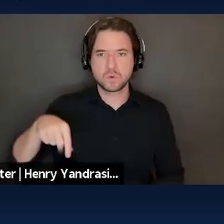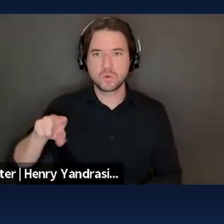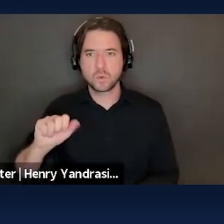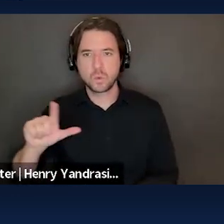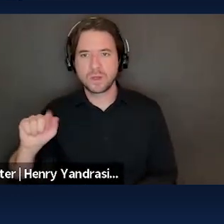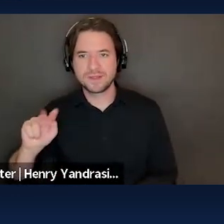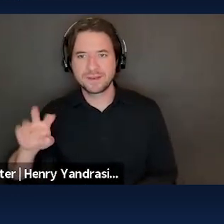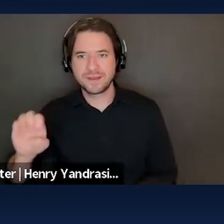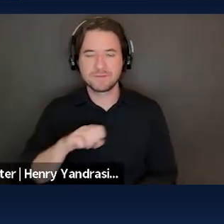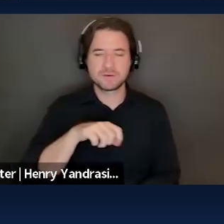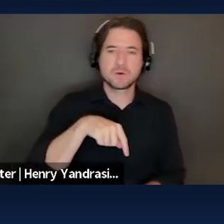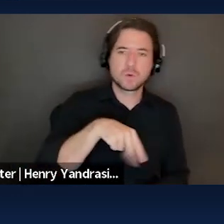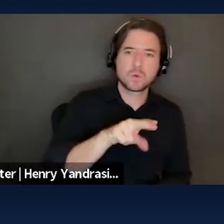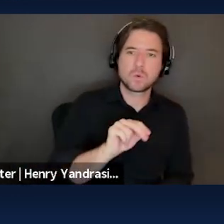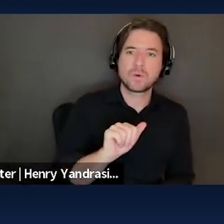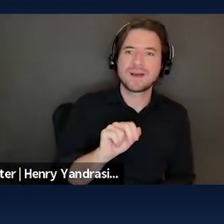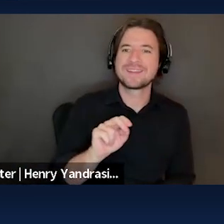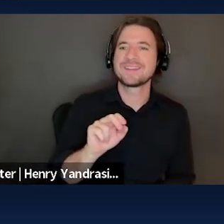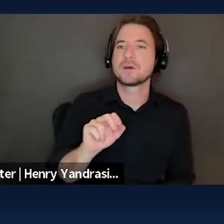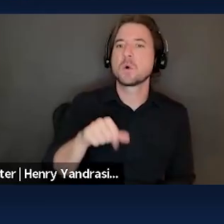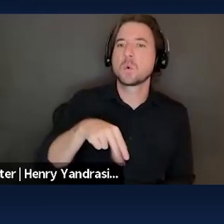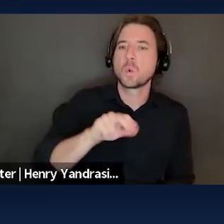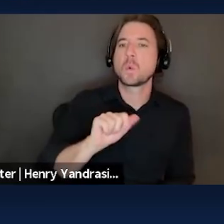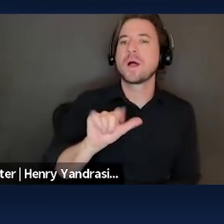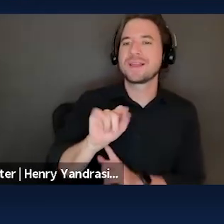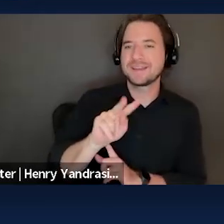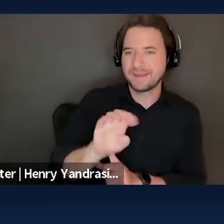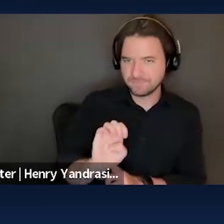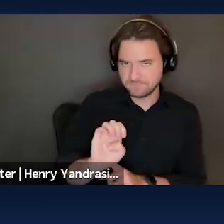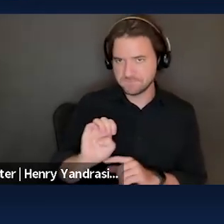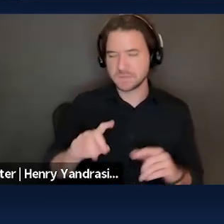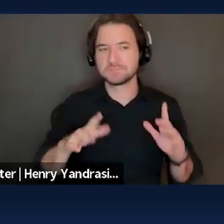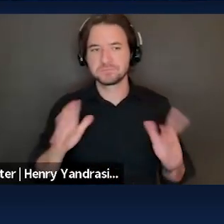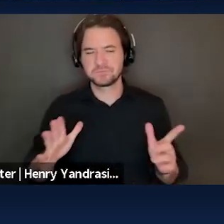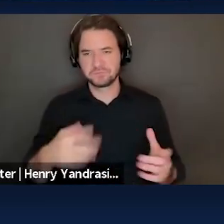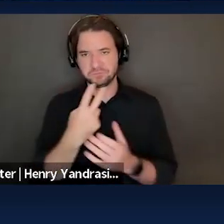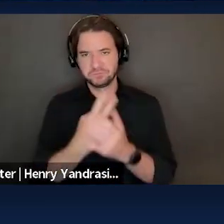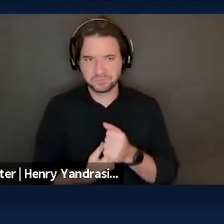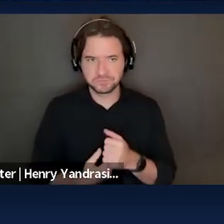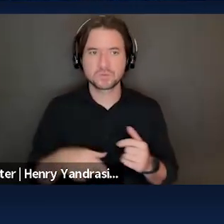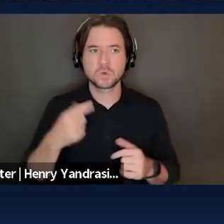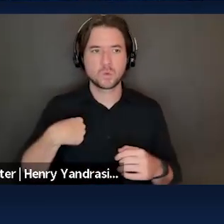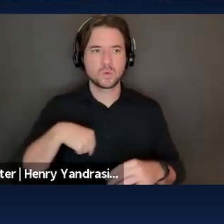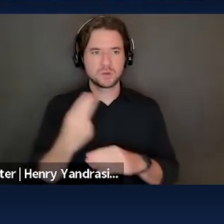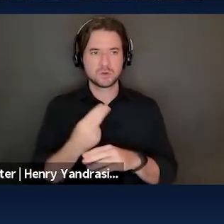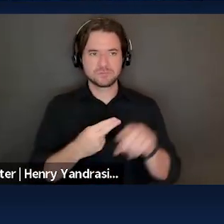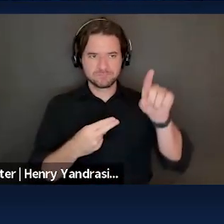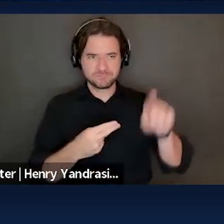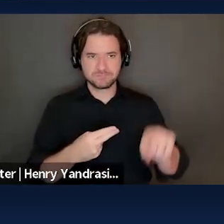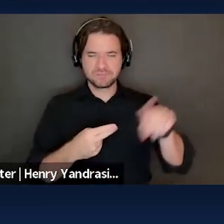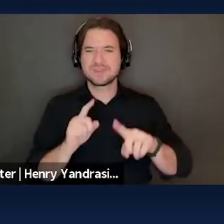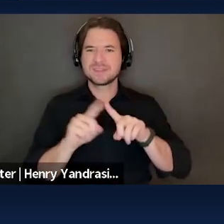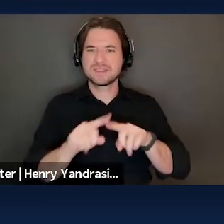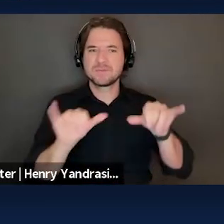Quantitatively, students completed pre- and post-surveys that included attitudes toward disabled person scale, the interprofessional socialization and Valuing Scale.